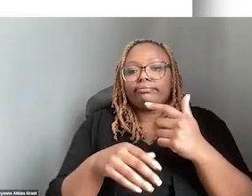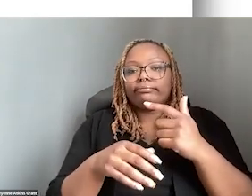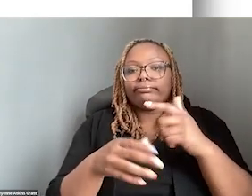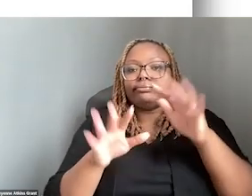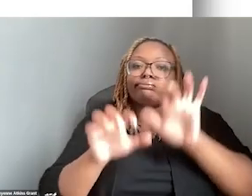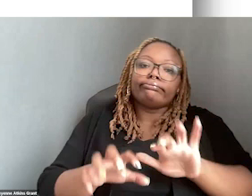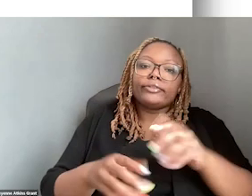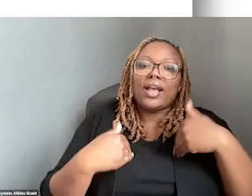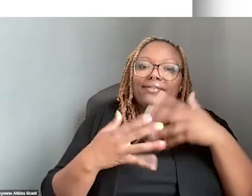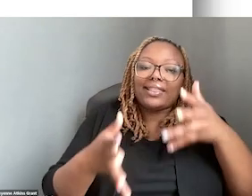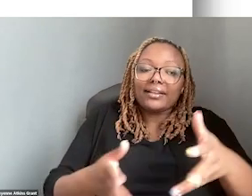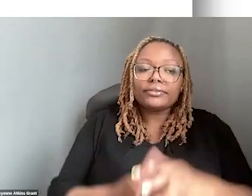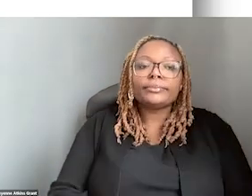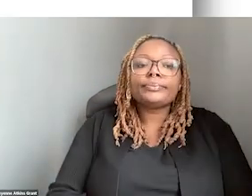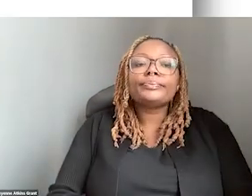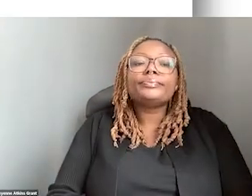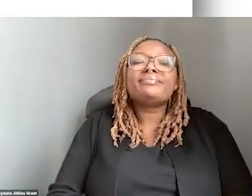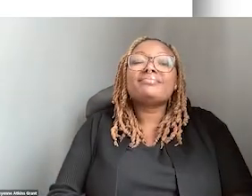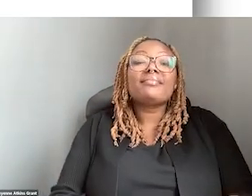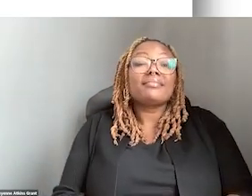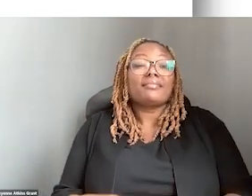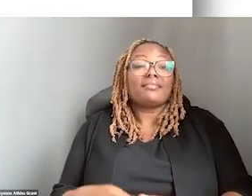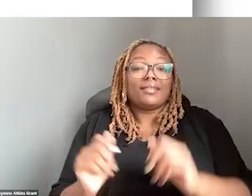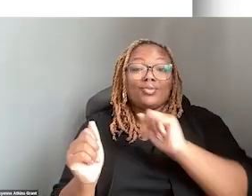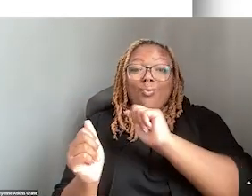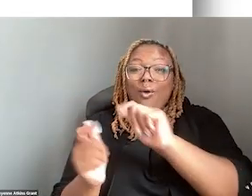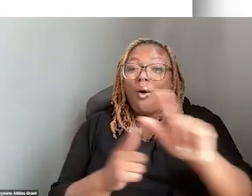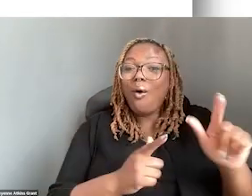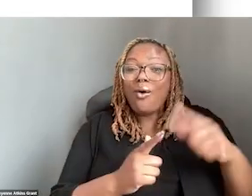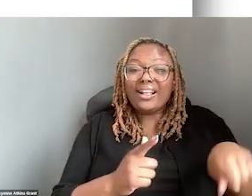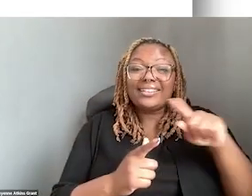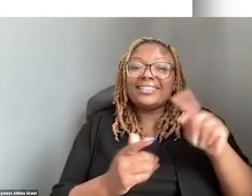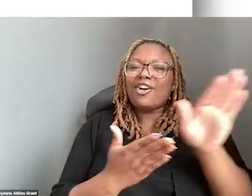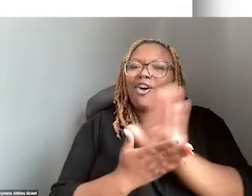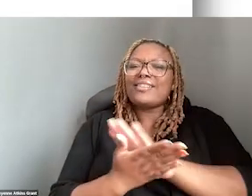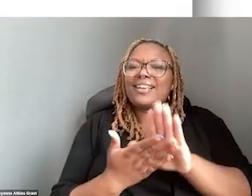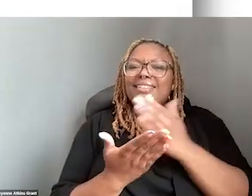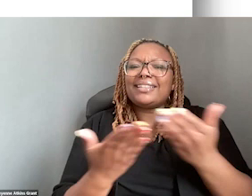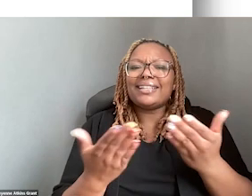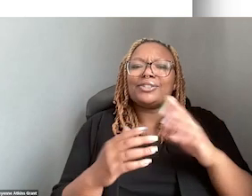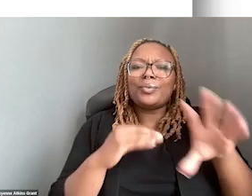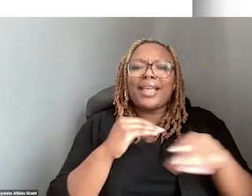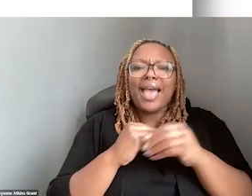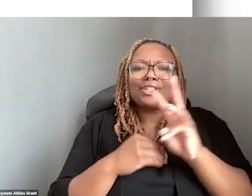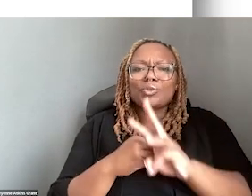So these are all very nice additions that we've put into this new interface. It makes it easier to fill it out.